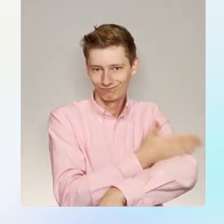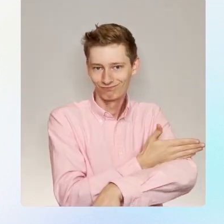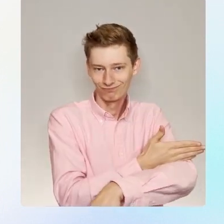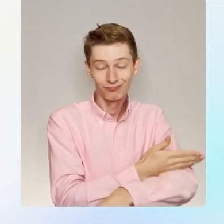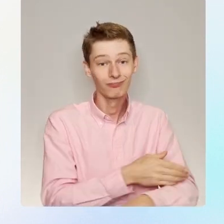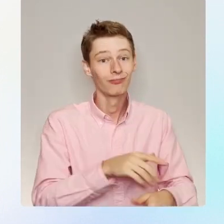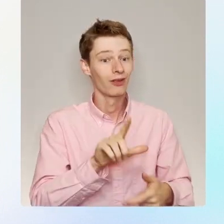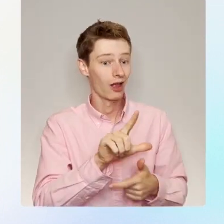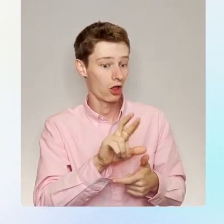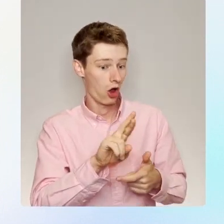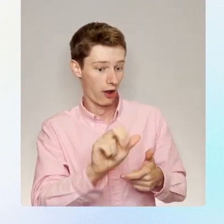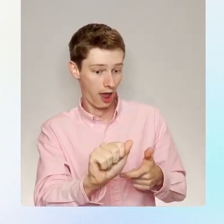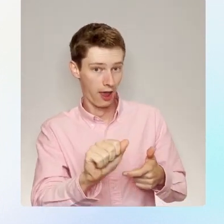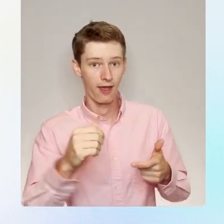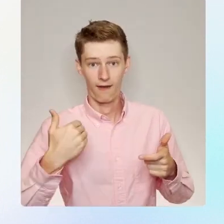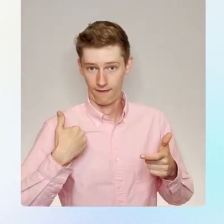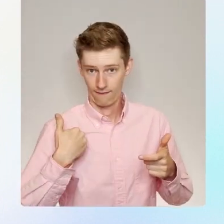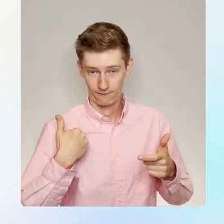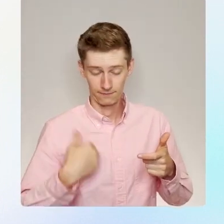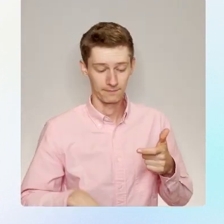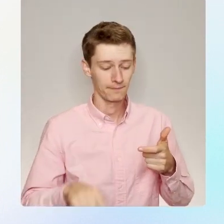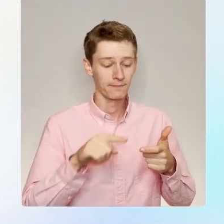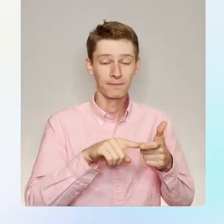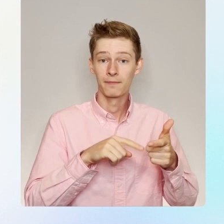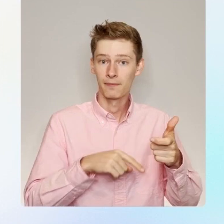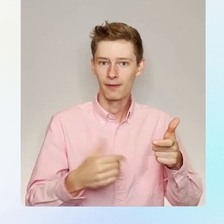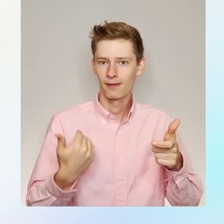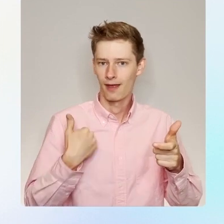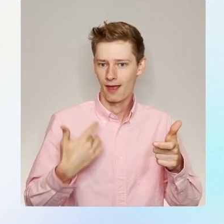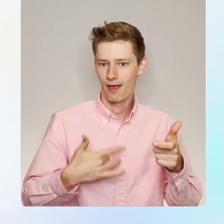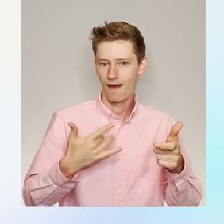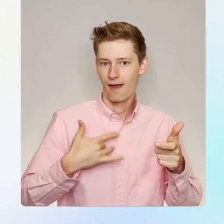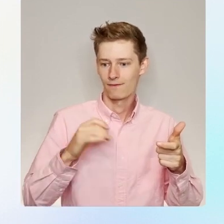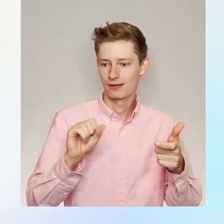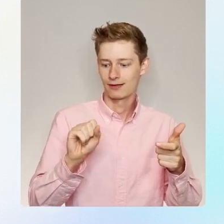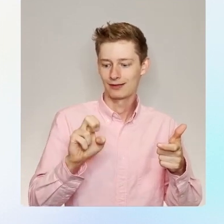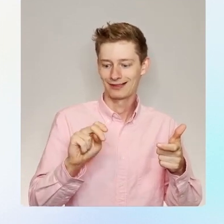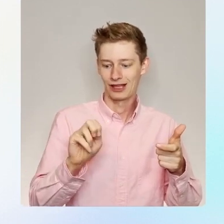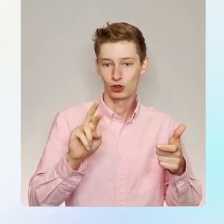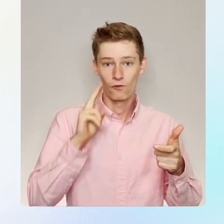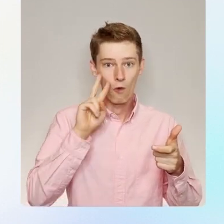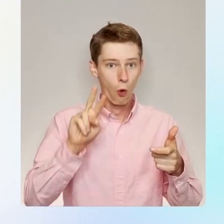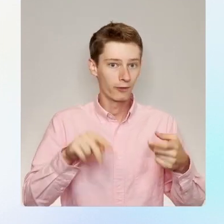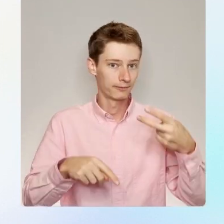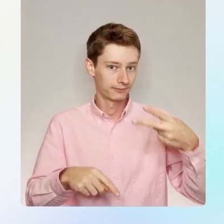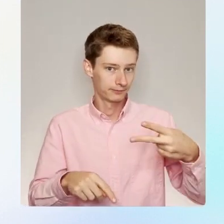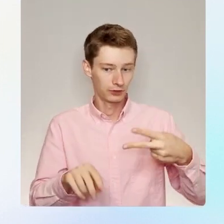In addition to the LRA haptic device the trigger now contains sensors to detect finger curl and slide.